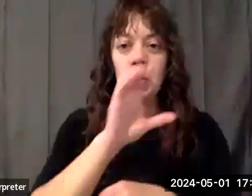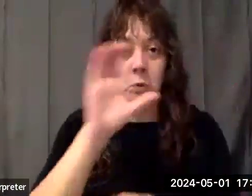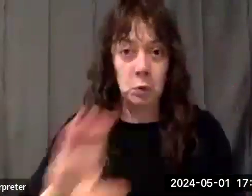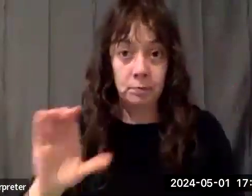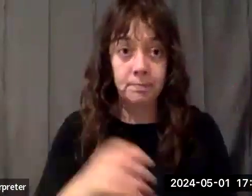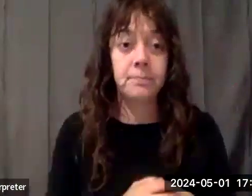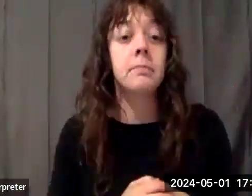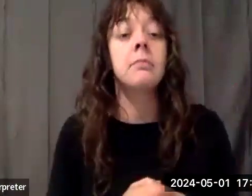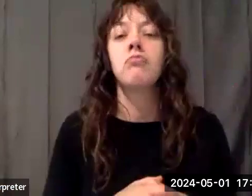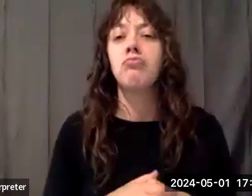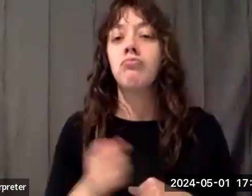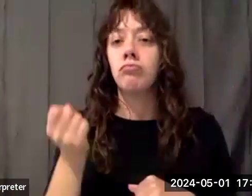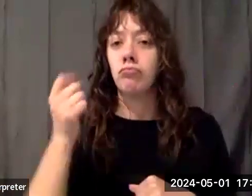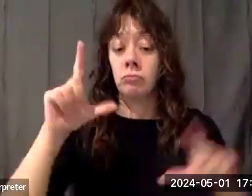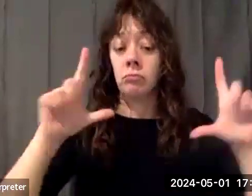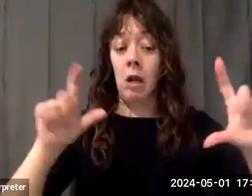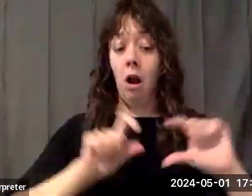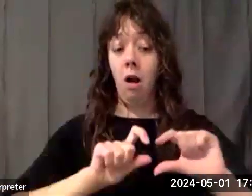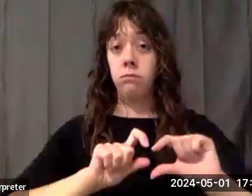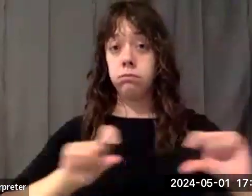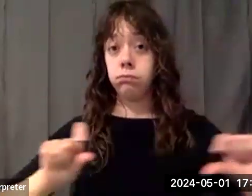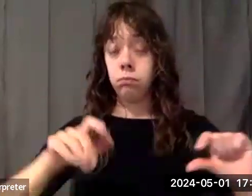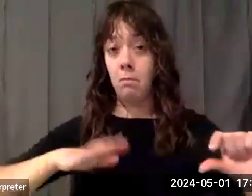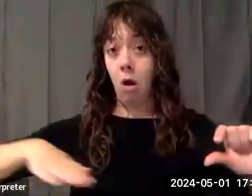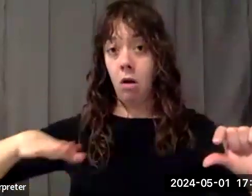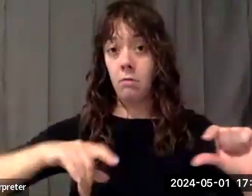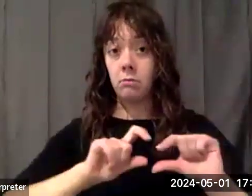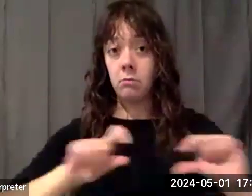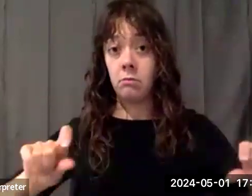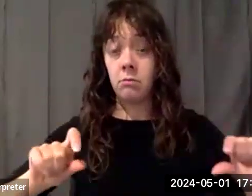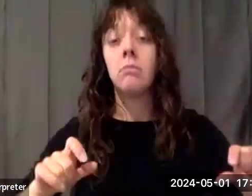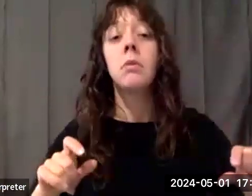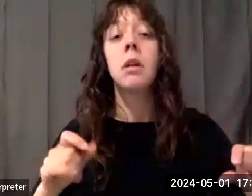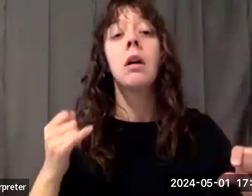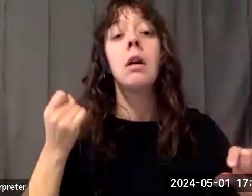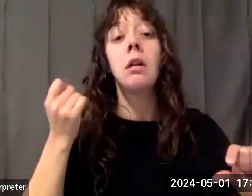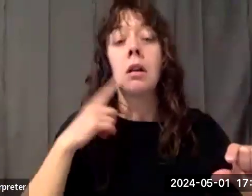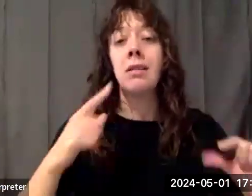bottom of your screen. If your mouse has gone inactive, it may have minimized itself, so try shaking the mouse.